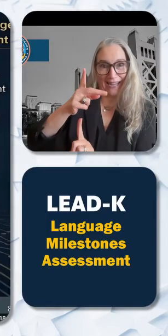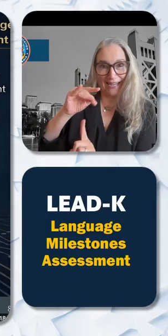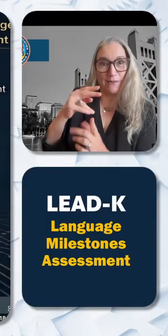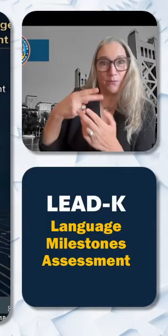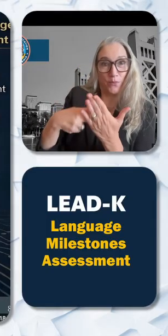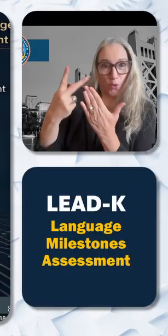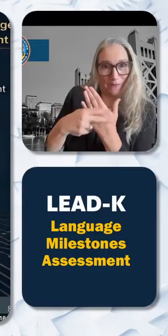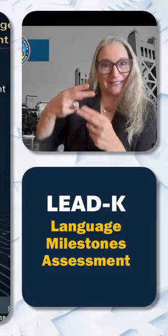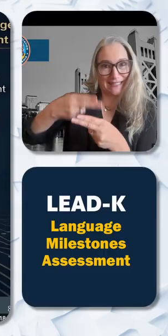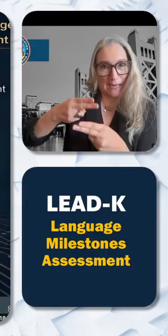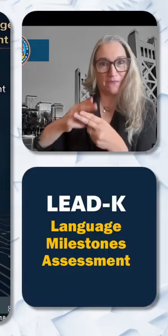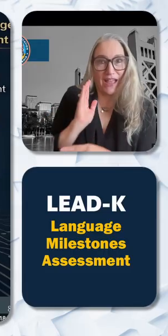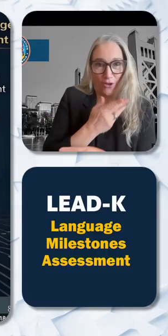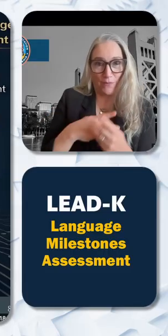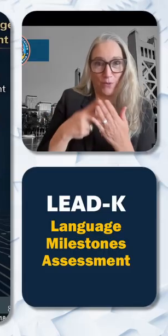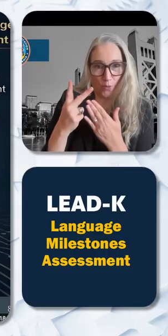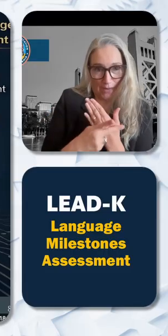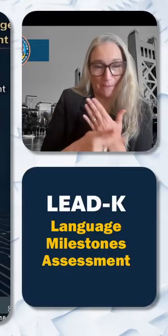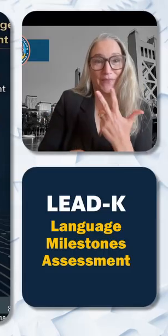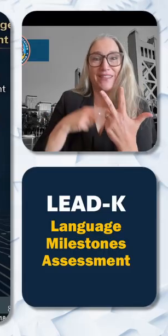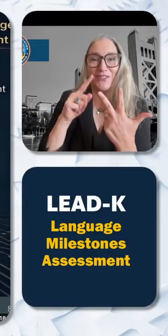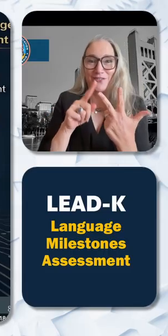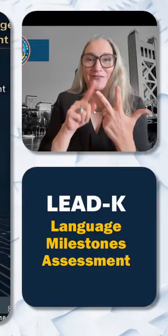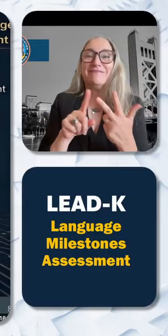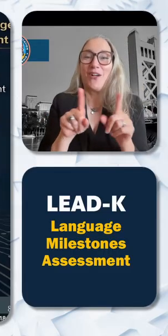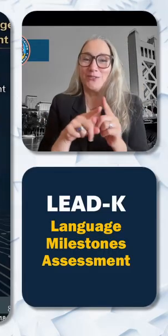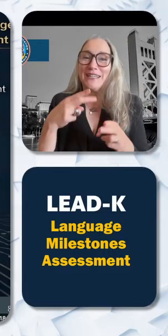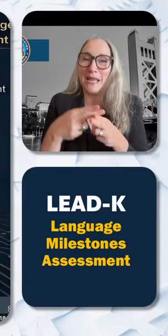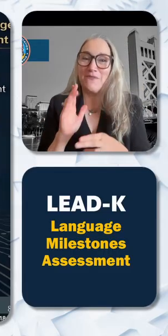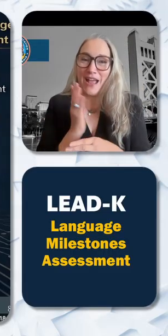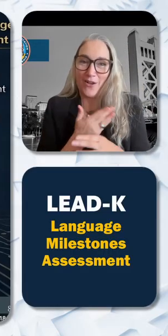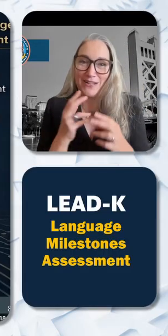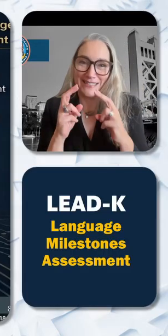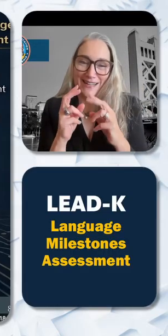and the state of California has its own EHDI program, which is the name of our program,